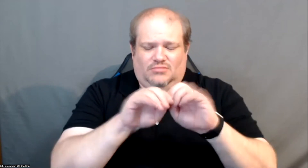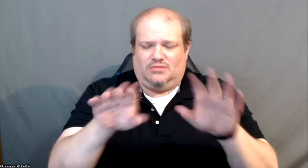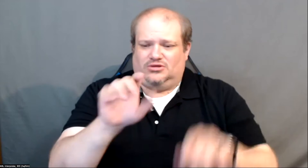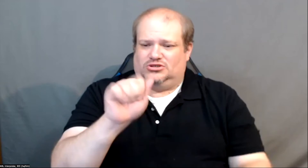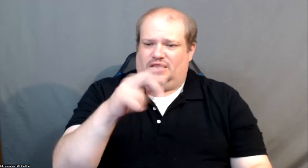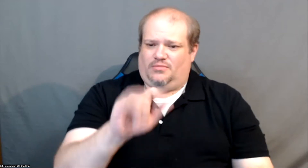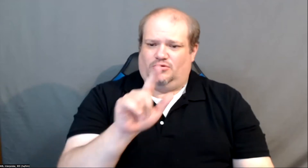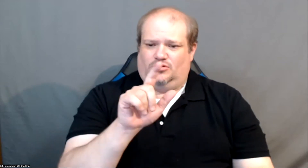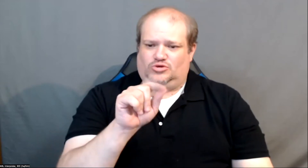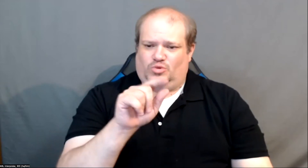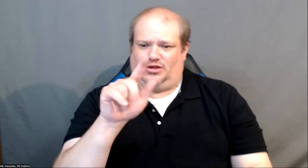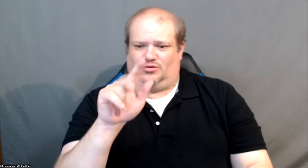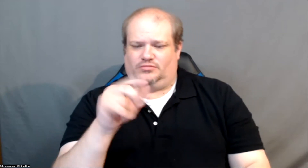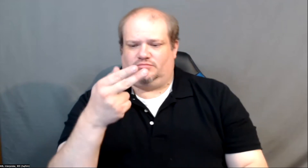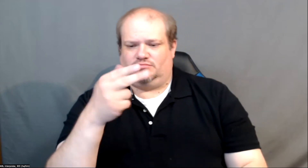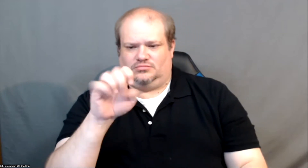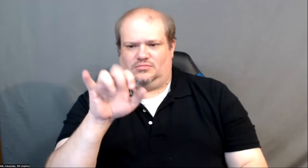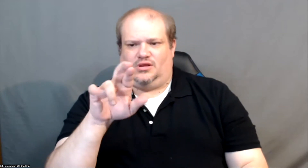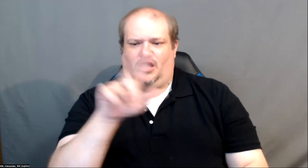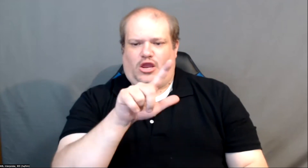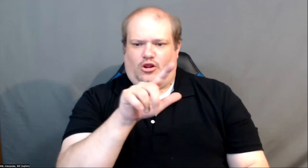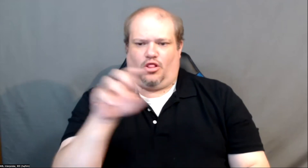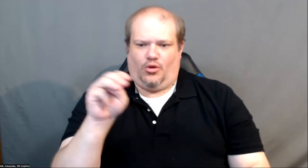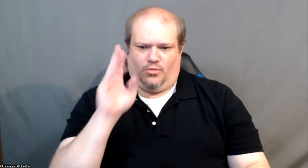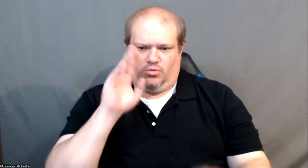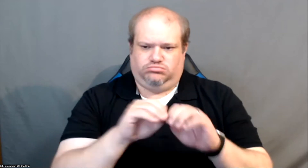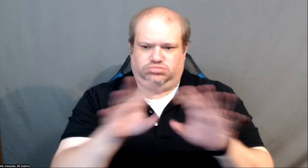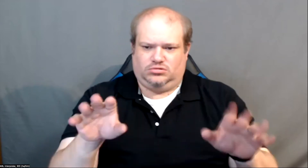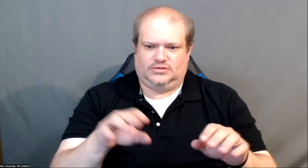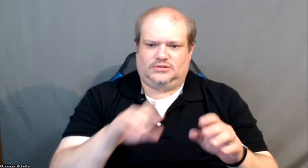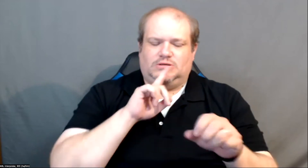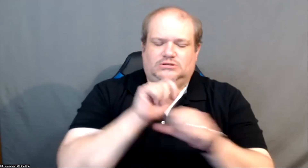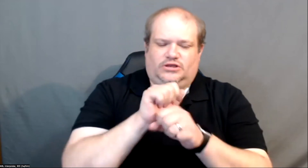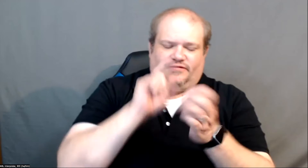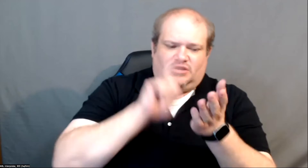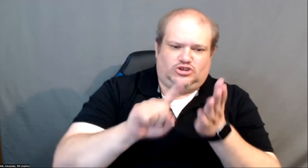Called Heirloom from Write Bloody Publishing. Definitely check that out. But without further